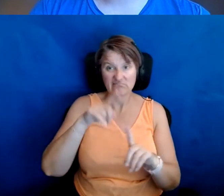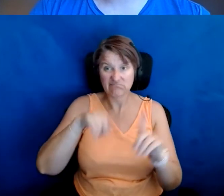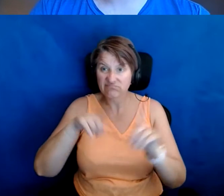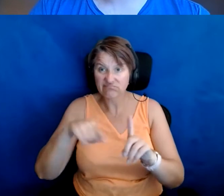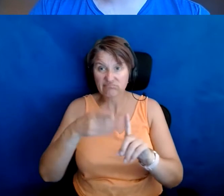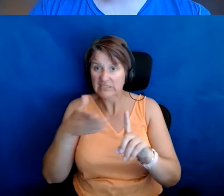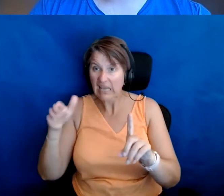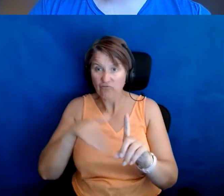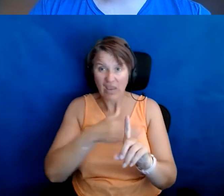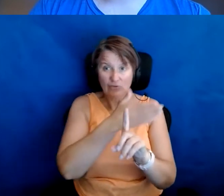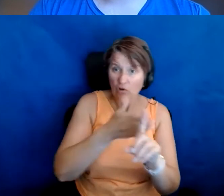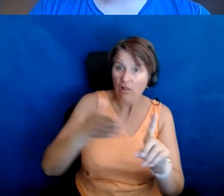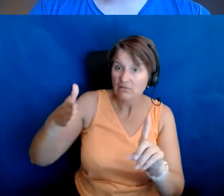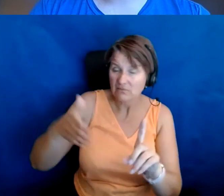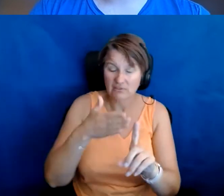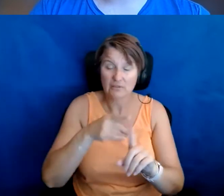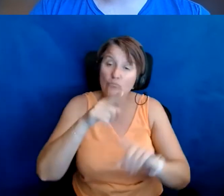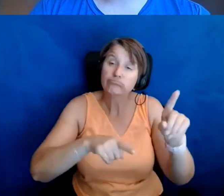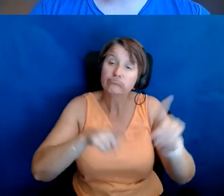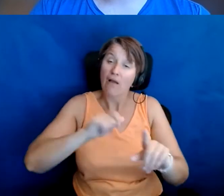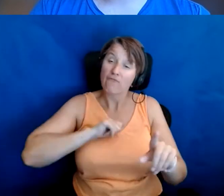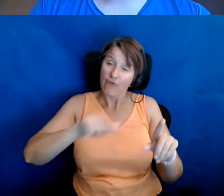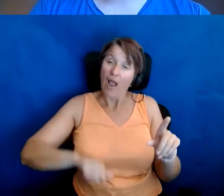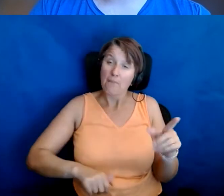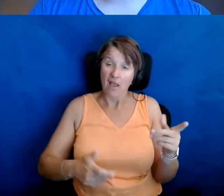which is kind of beautiful. Like they have different tendencies.